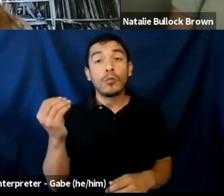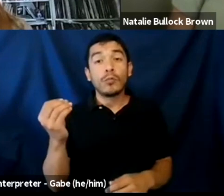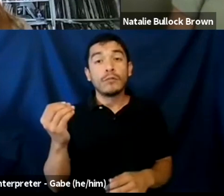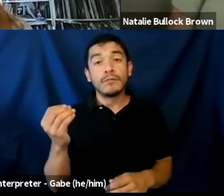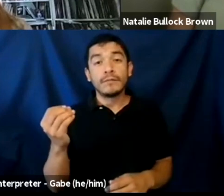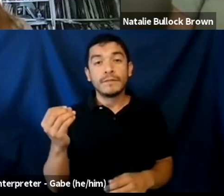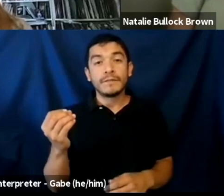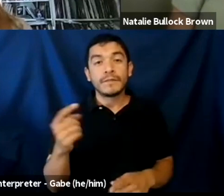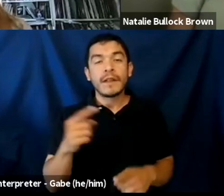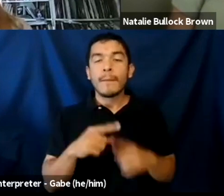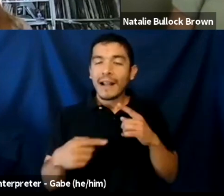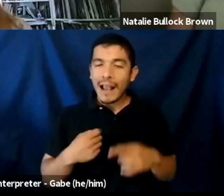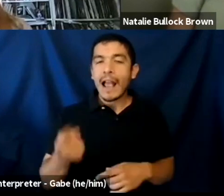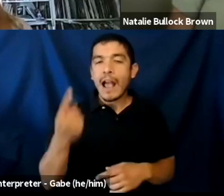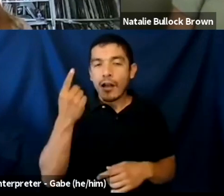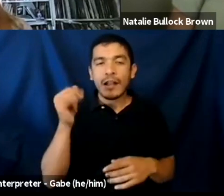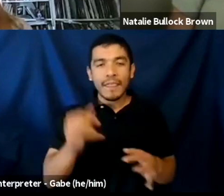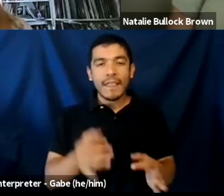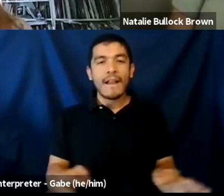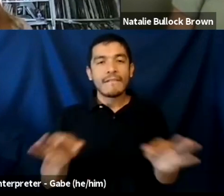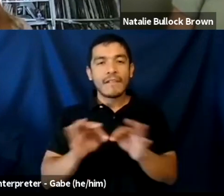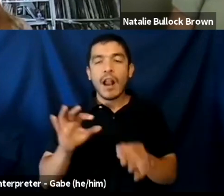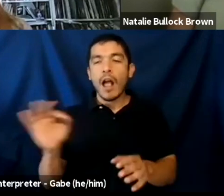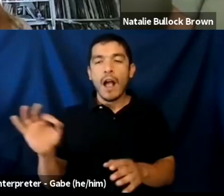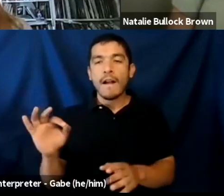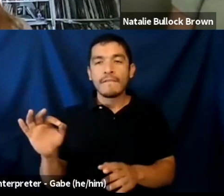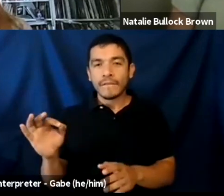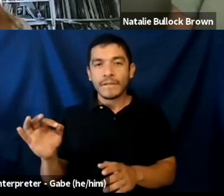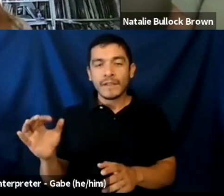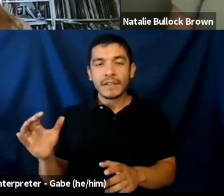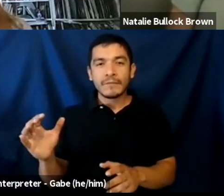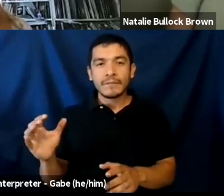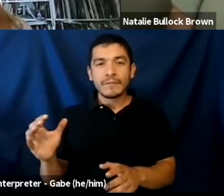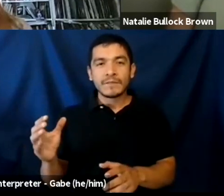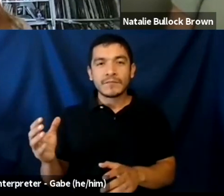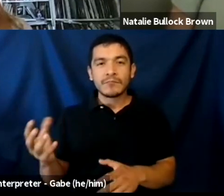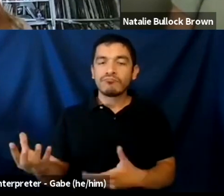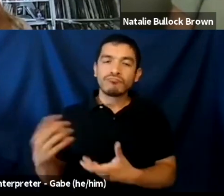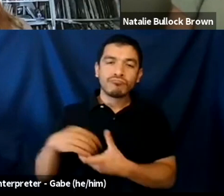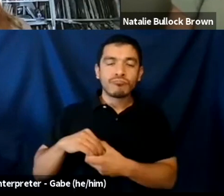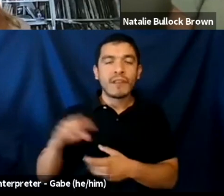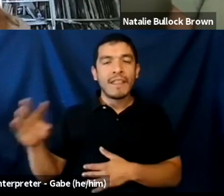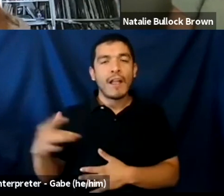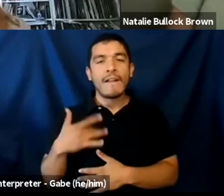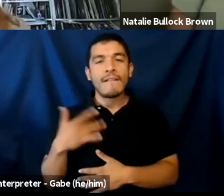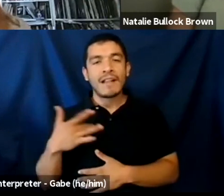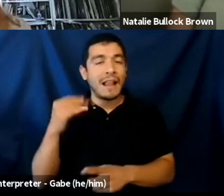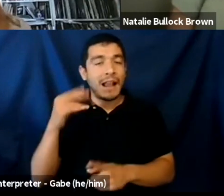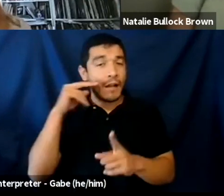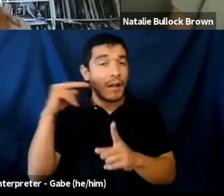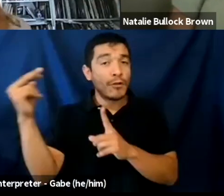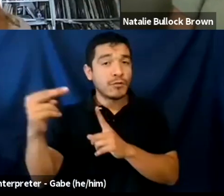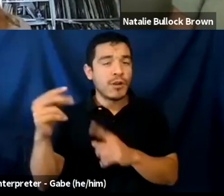But I understand the value of incorporating everyone's feelings and perspectives, it's really critical.